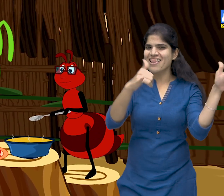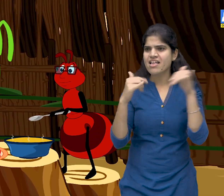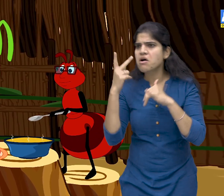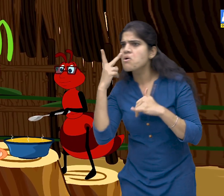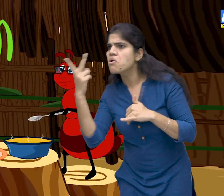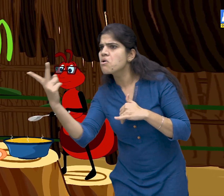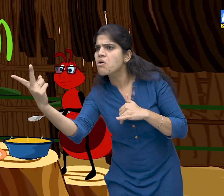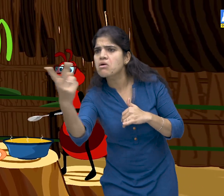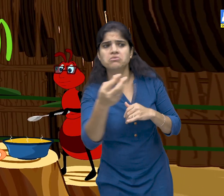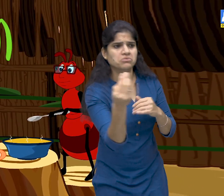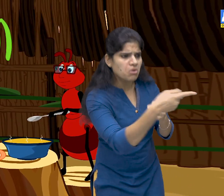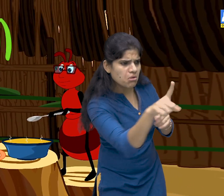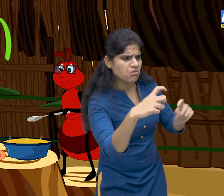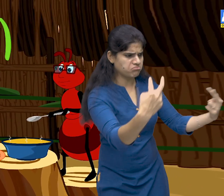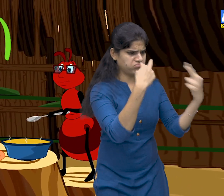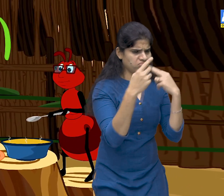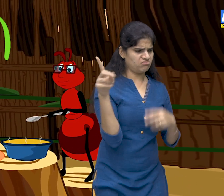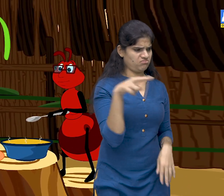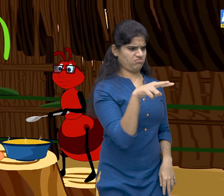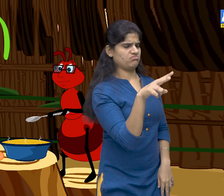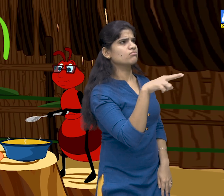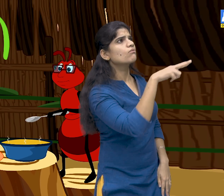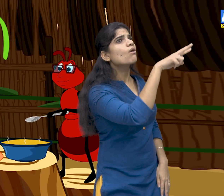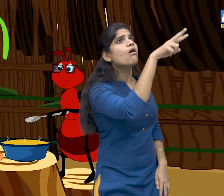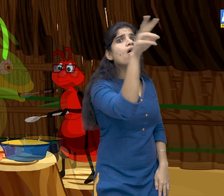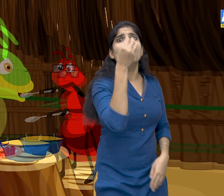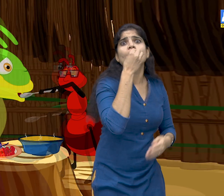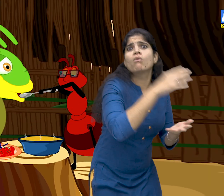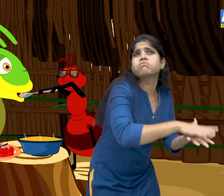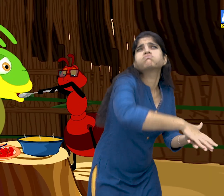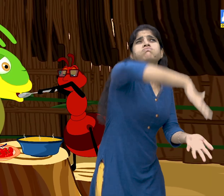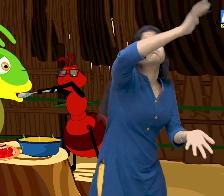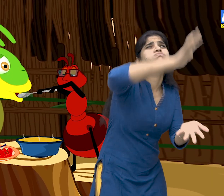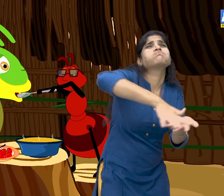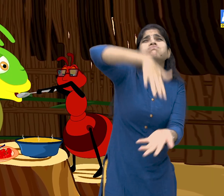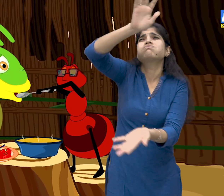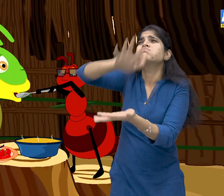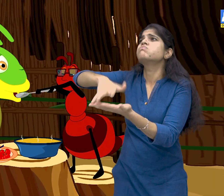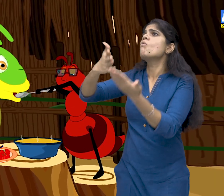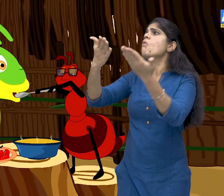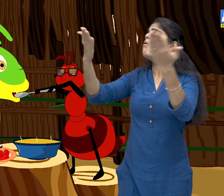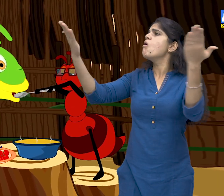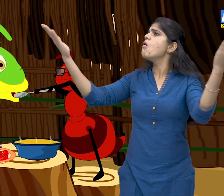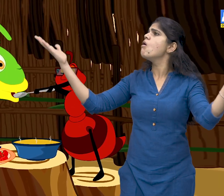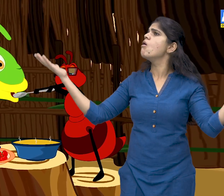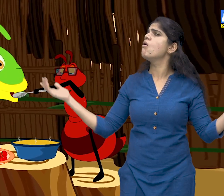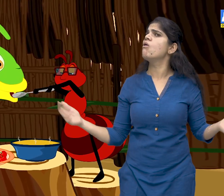They were enjoying among themselves. Some of them were staring at the grasshopper. Lot of food was stored there.